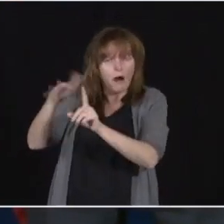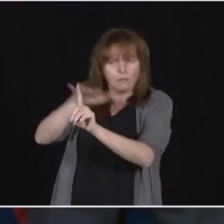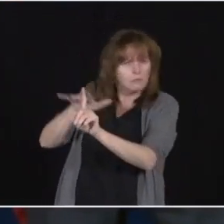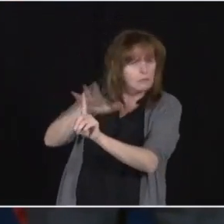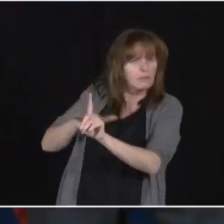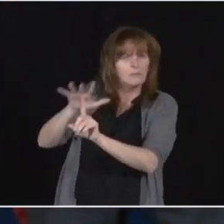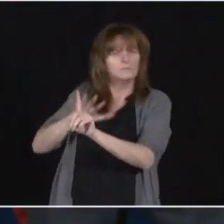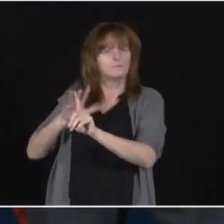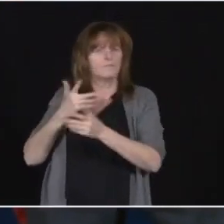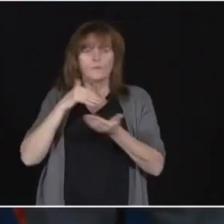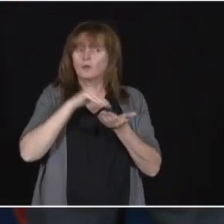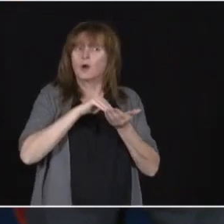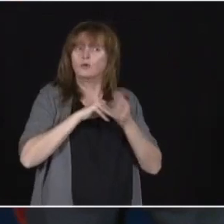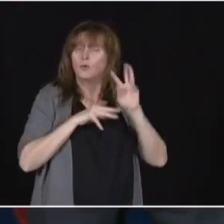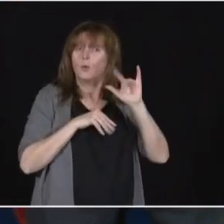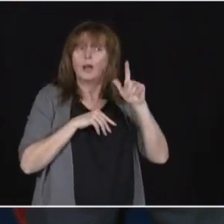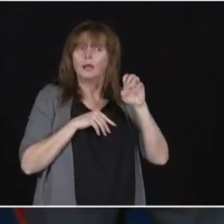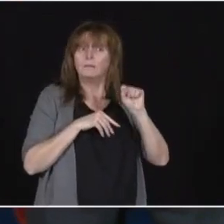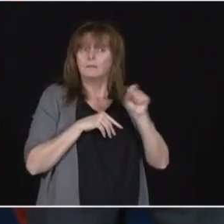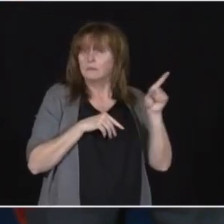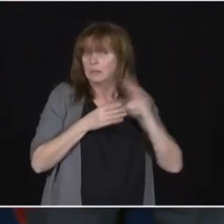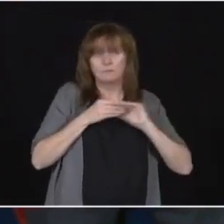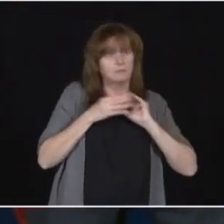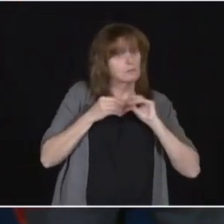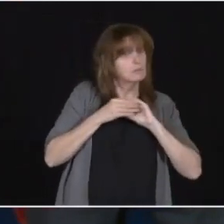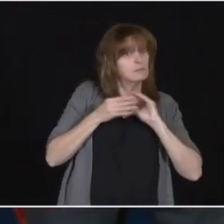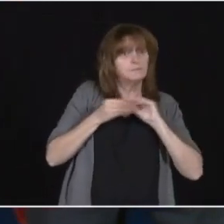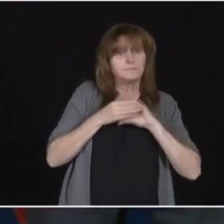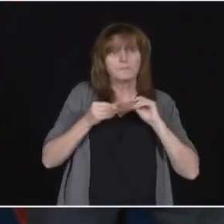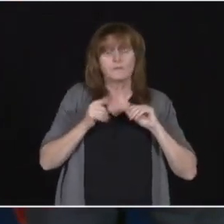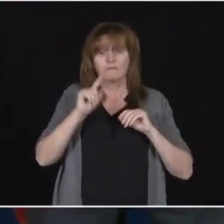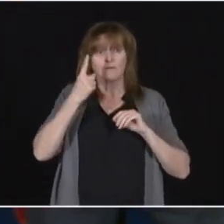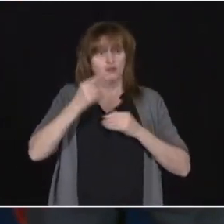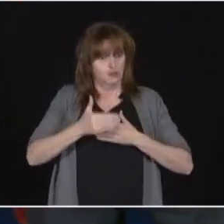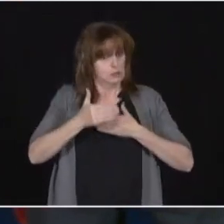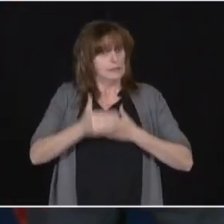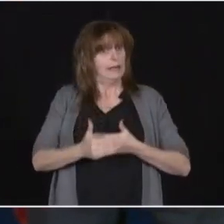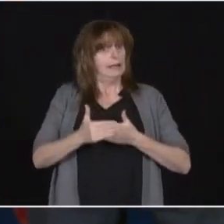assess what the effects of stage I are on the community. So testing becomes